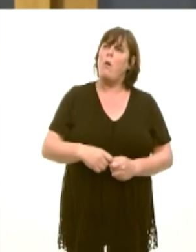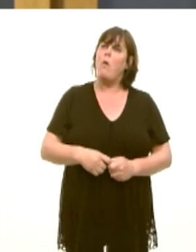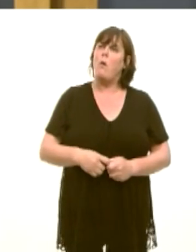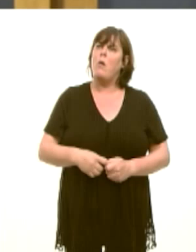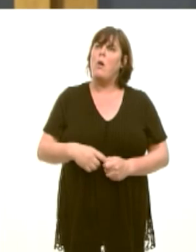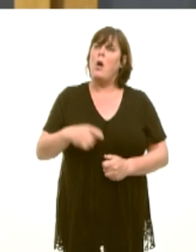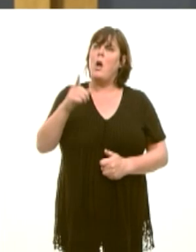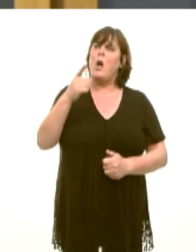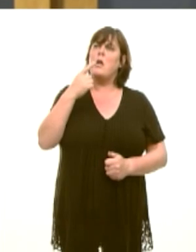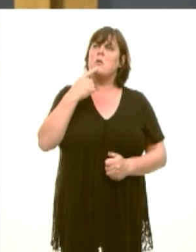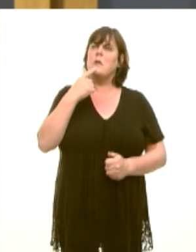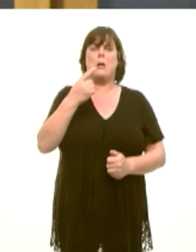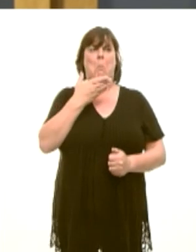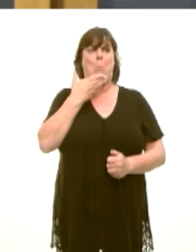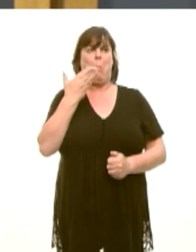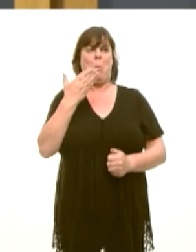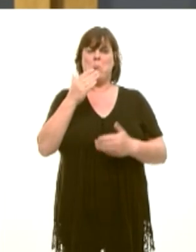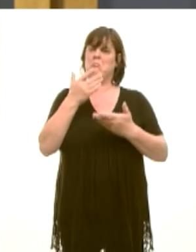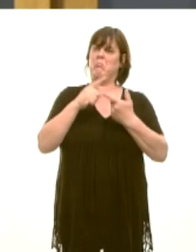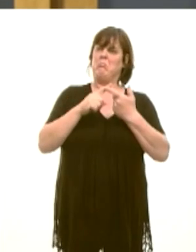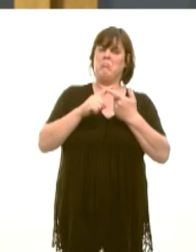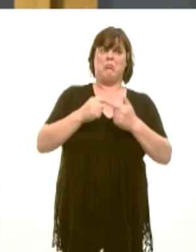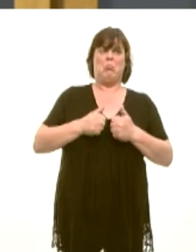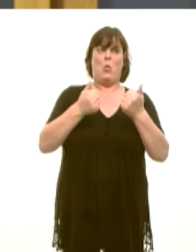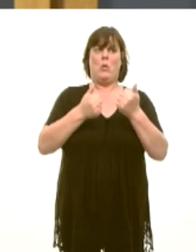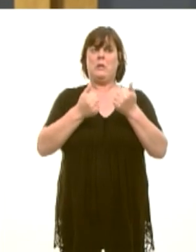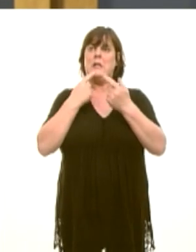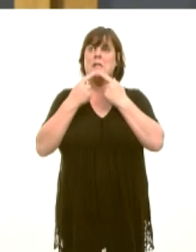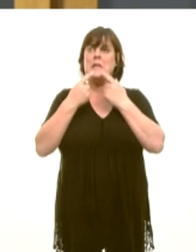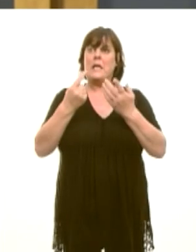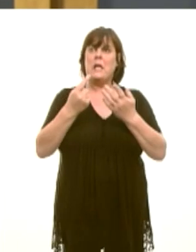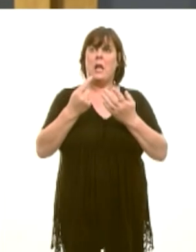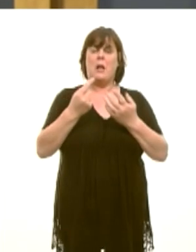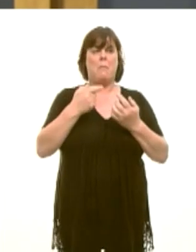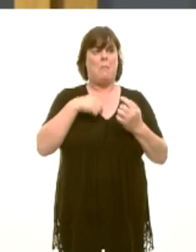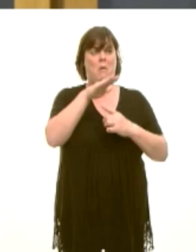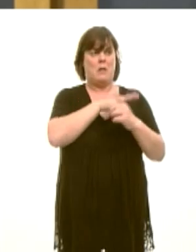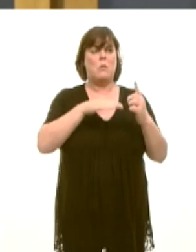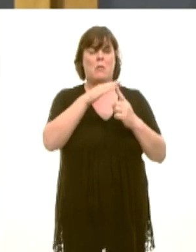data to support concerns regarding road safety in my constituency. Could I ask, First Minister,